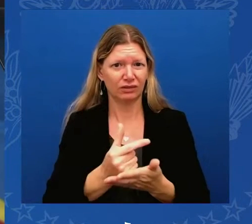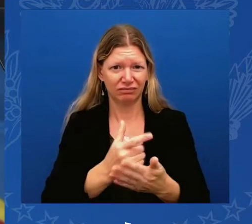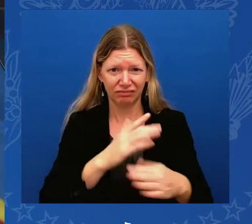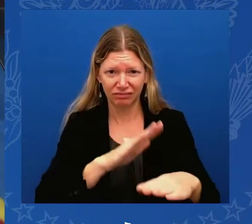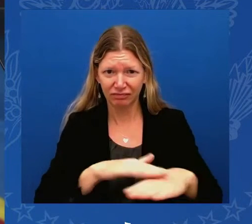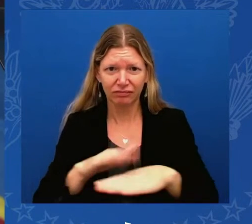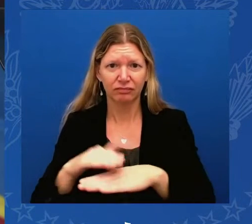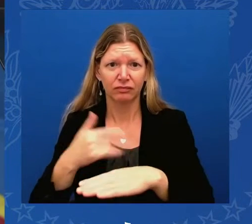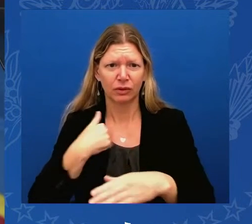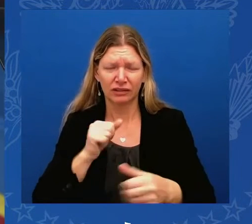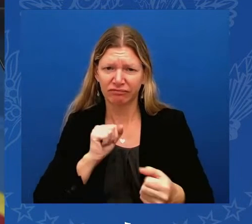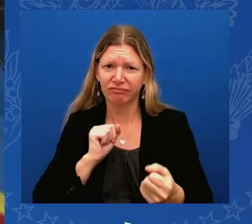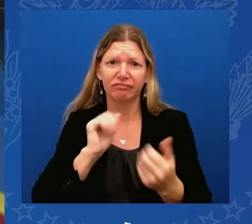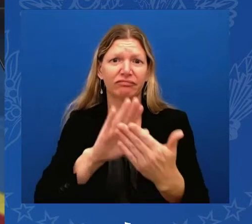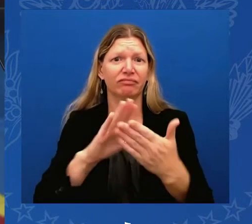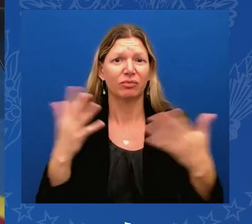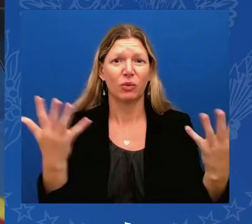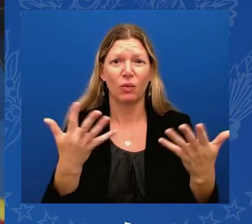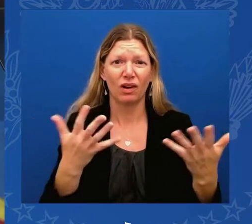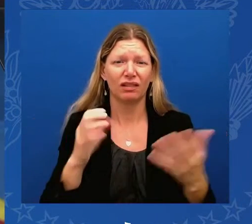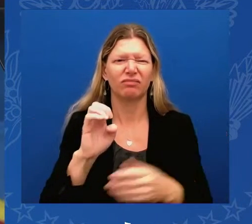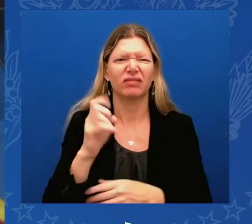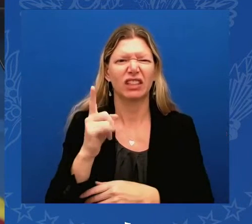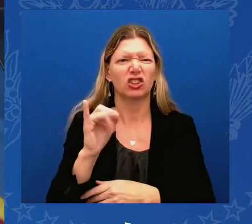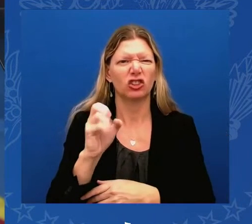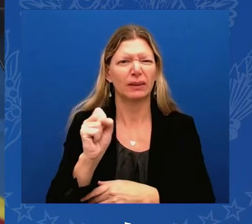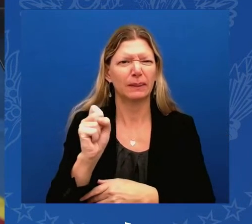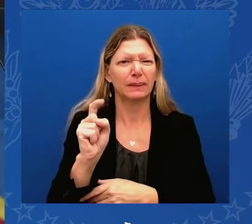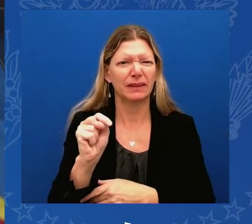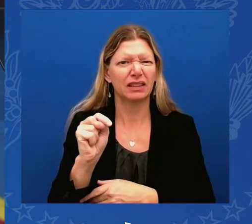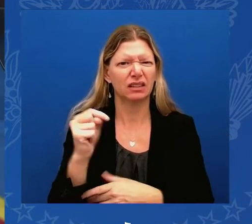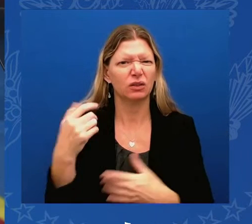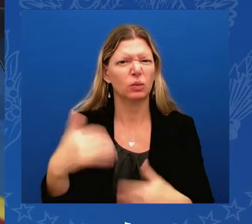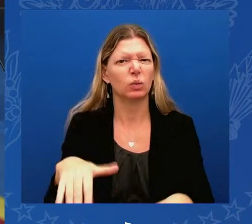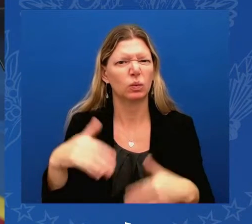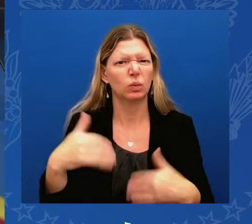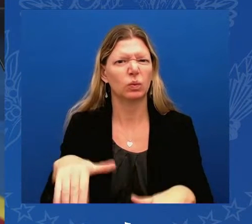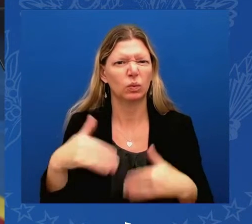and message of Morehouse. And they peddle a fiction,